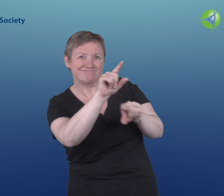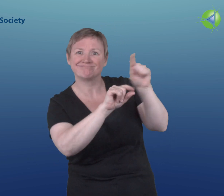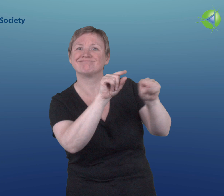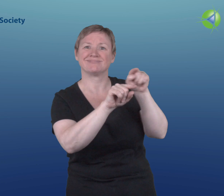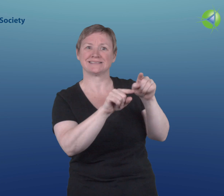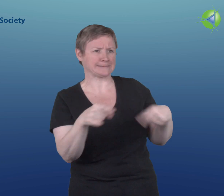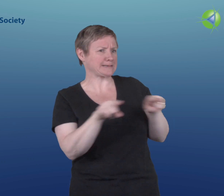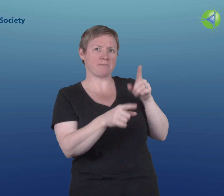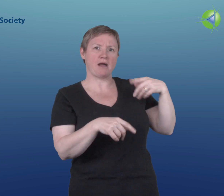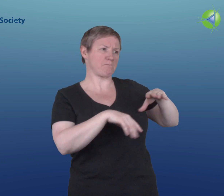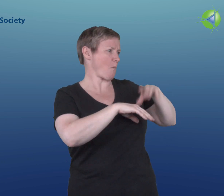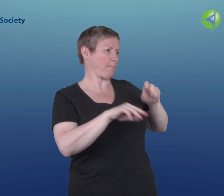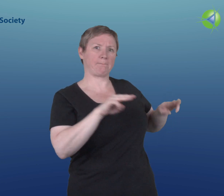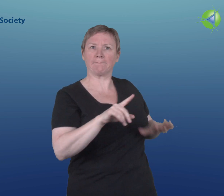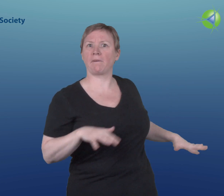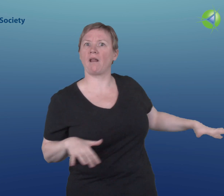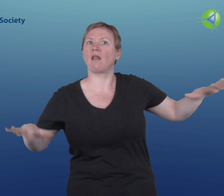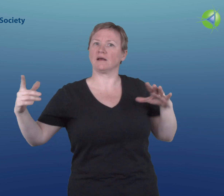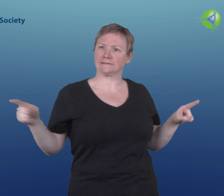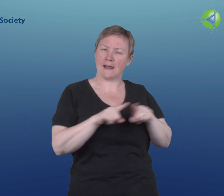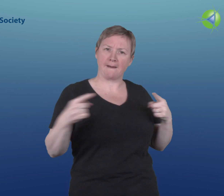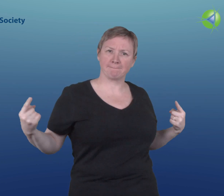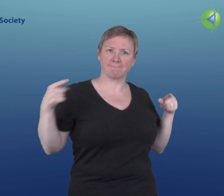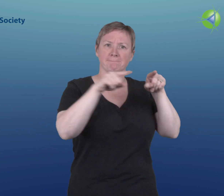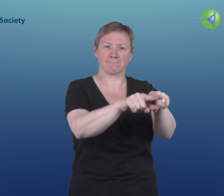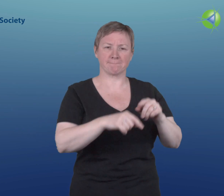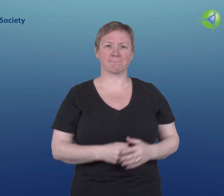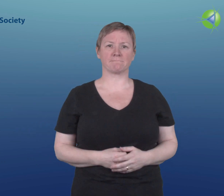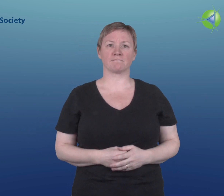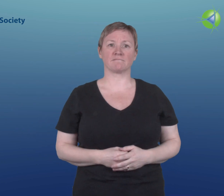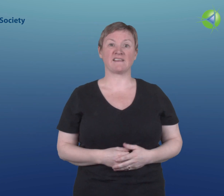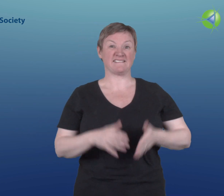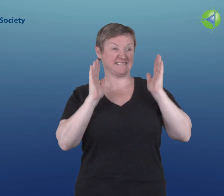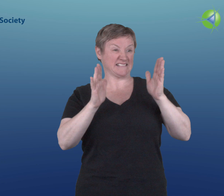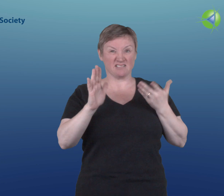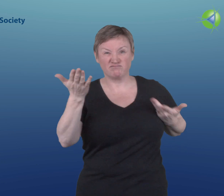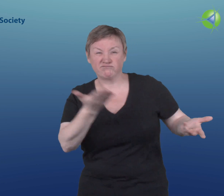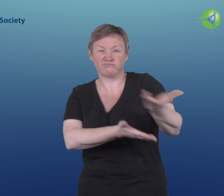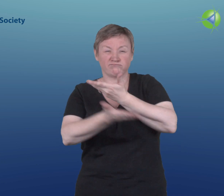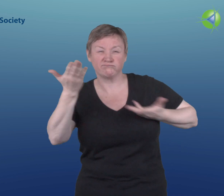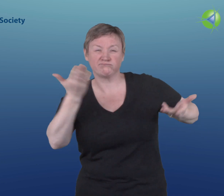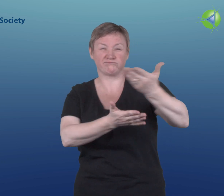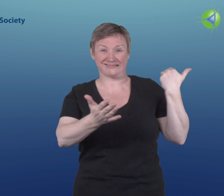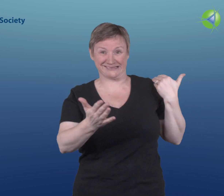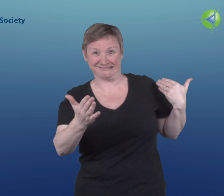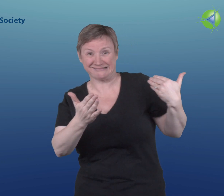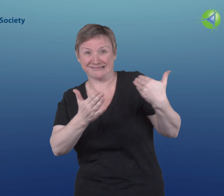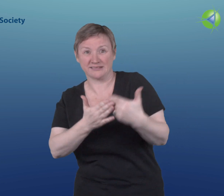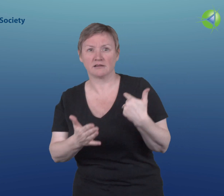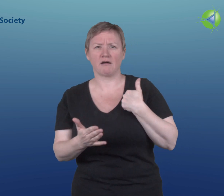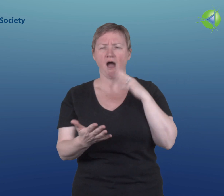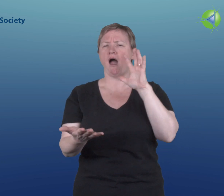and equivalent access to and choice of ECS as most people